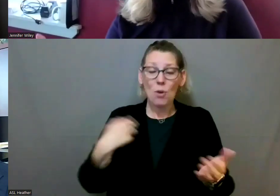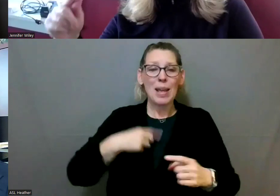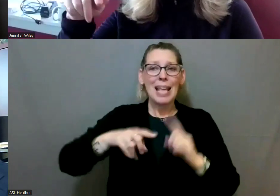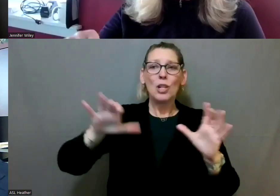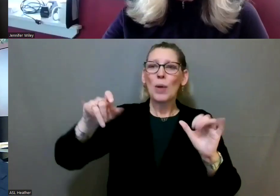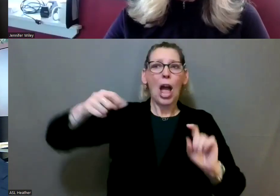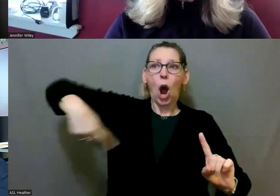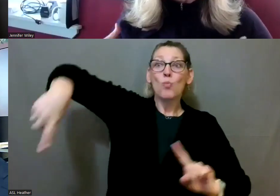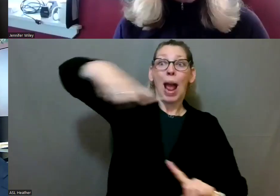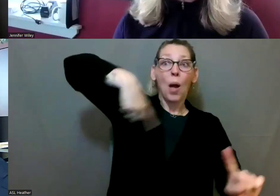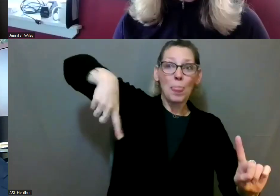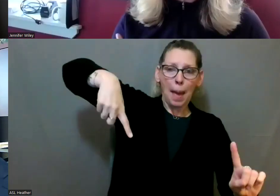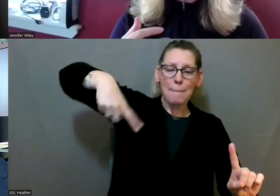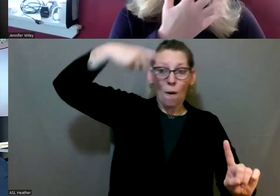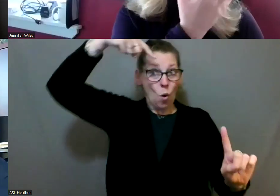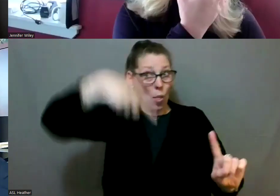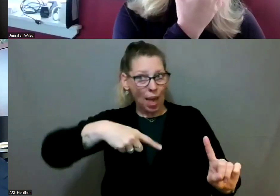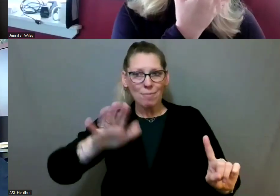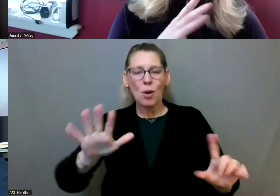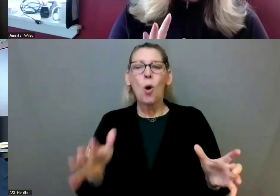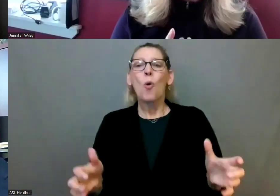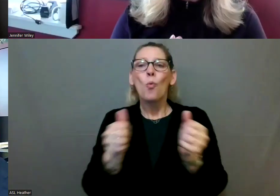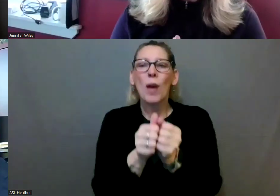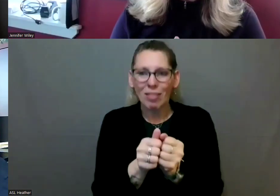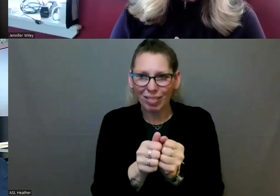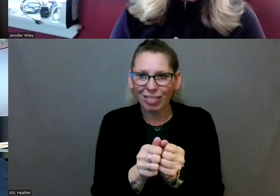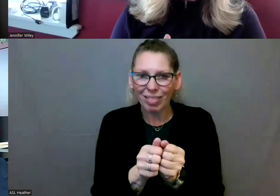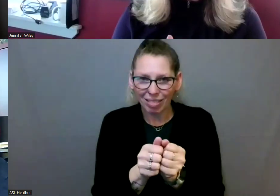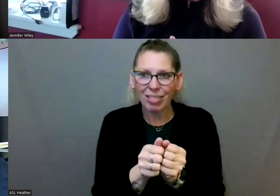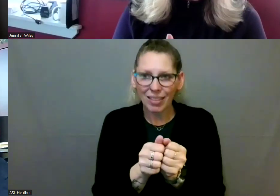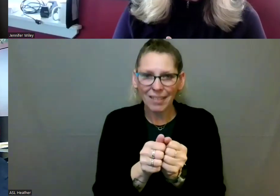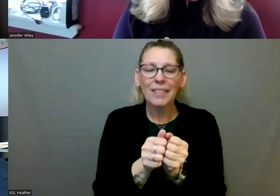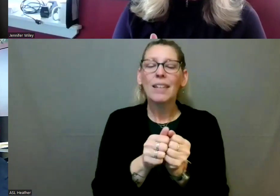can't do it for them we have to do it with them so it is an instrument some folks use